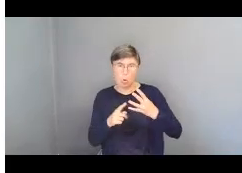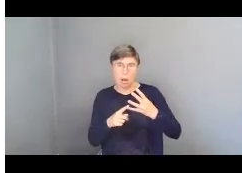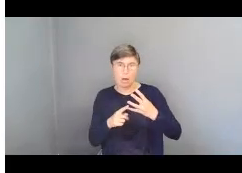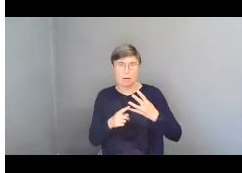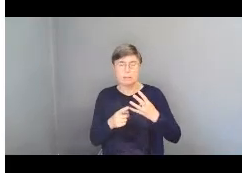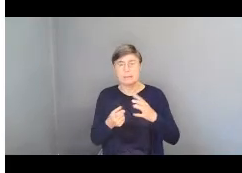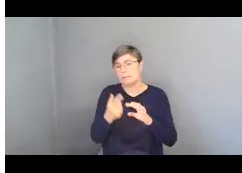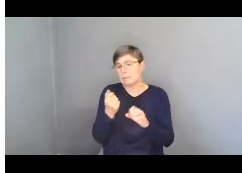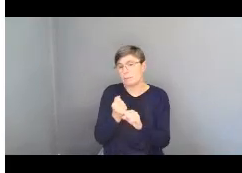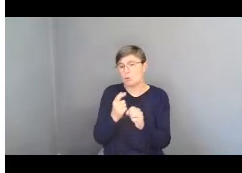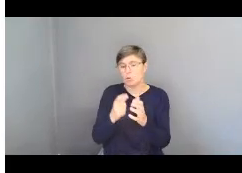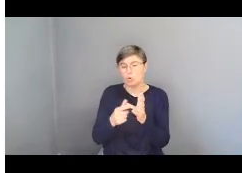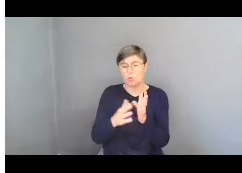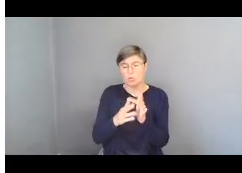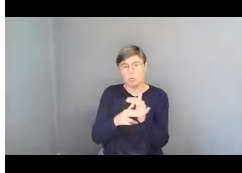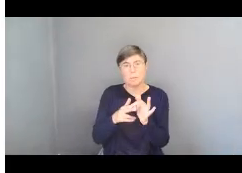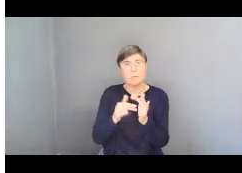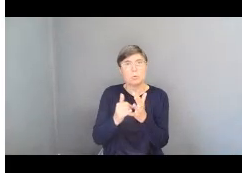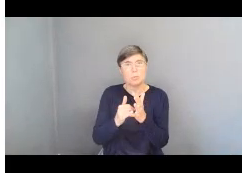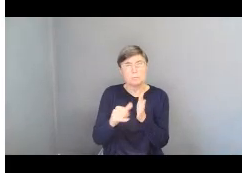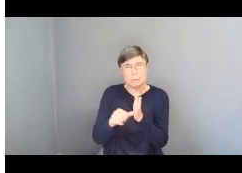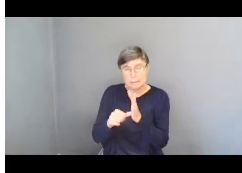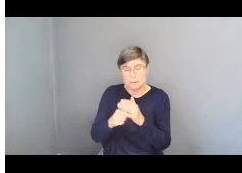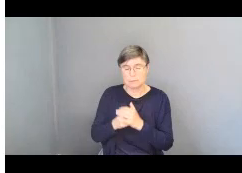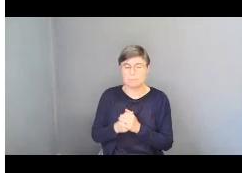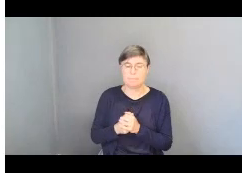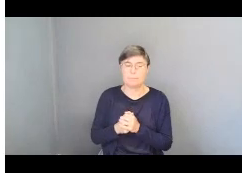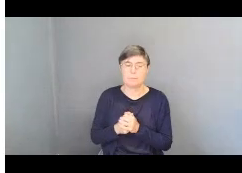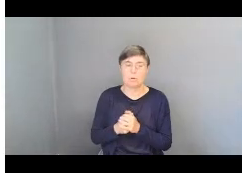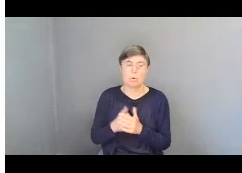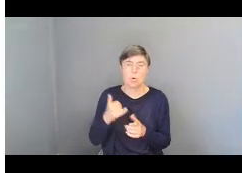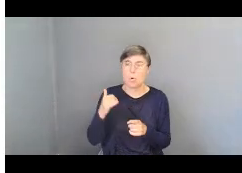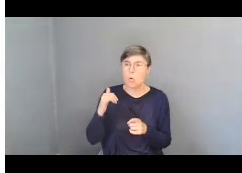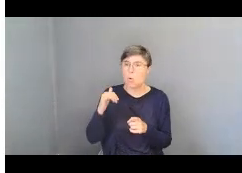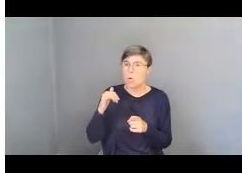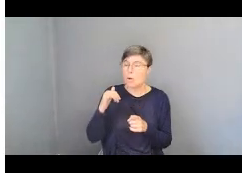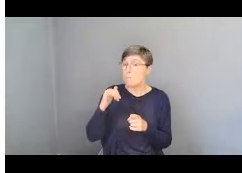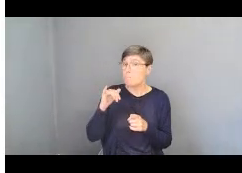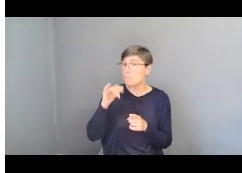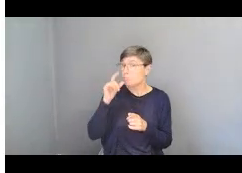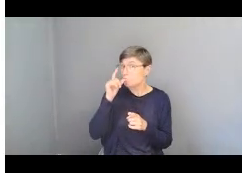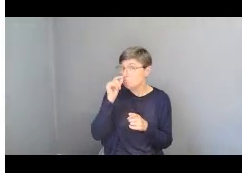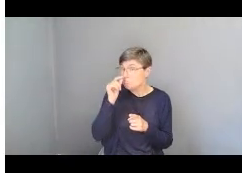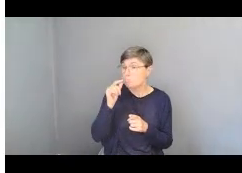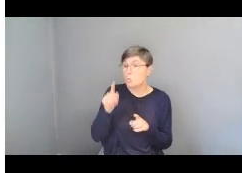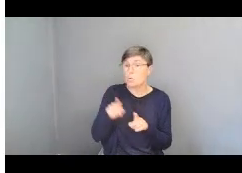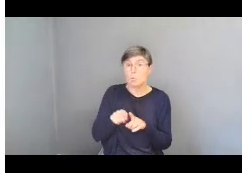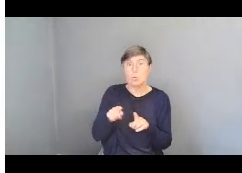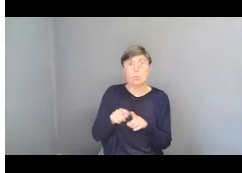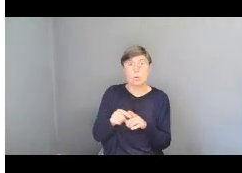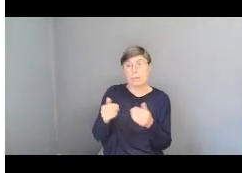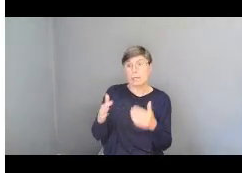a plan to give them a shorter period to manage.